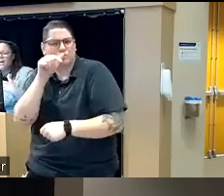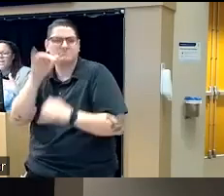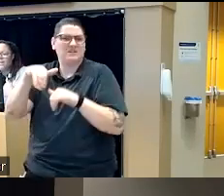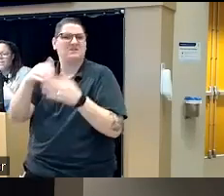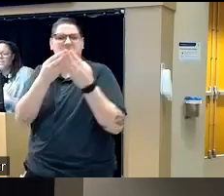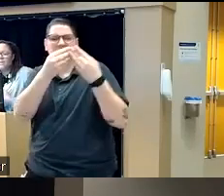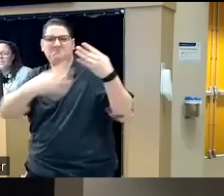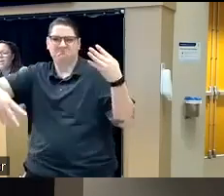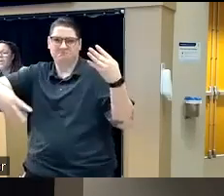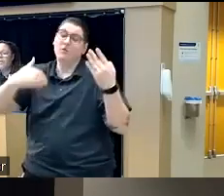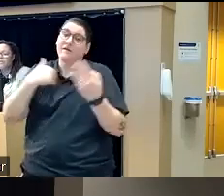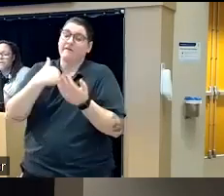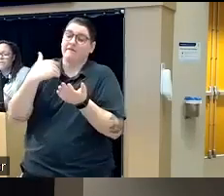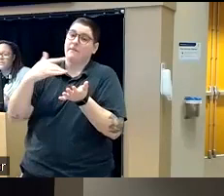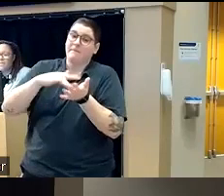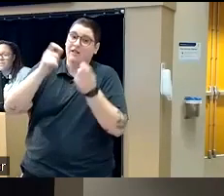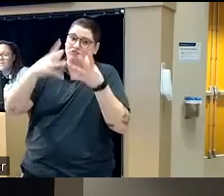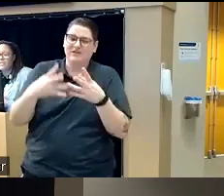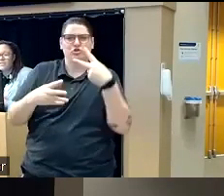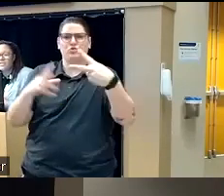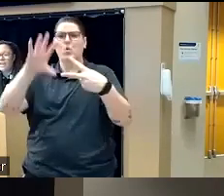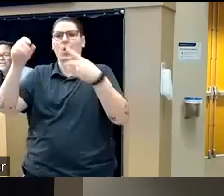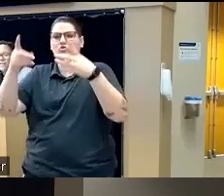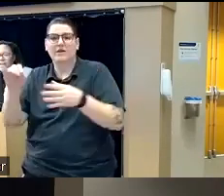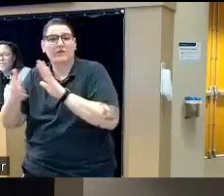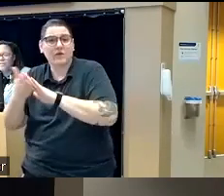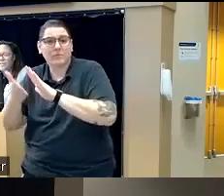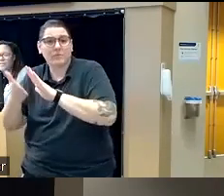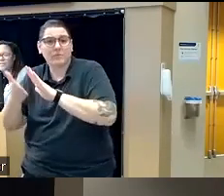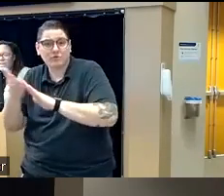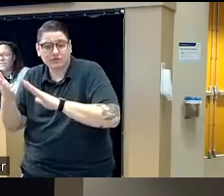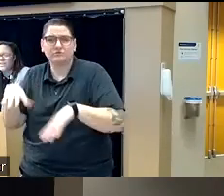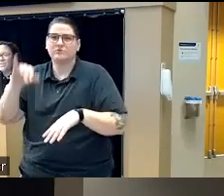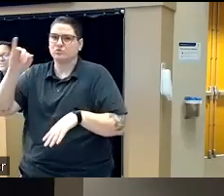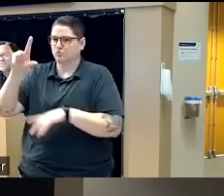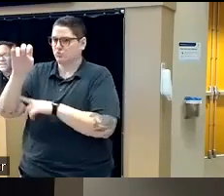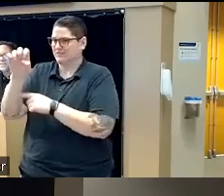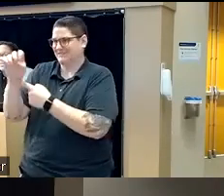a medical director our co-directors of operations of of whom Julie is one and she'll be speaking